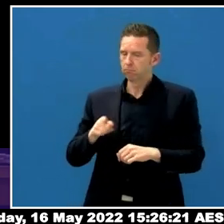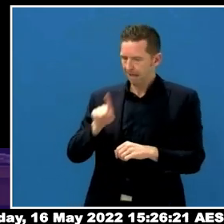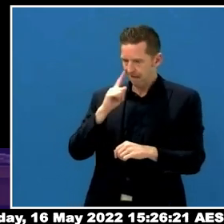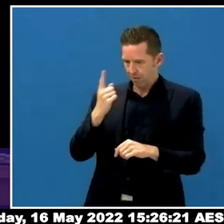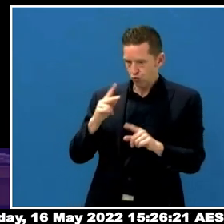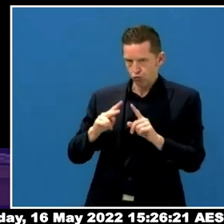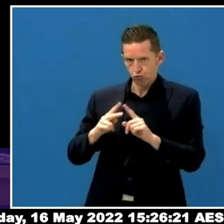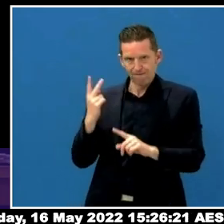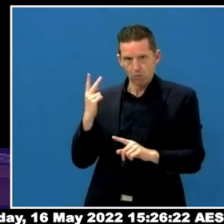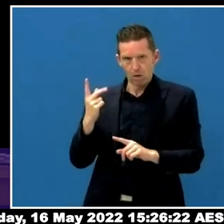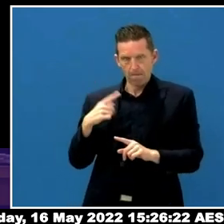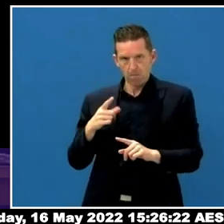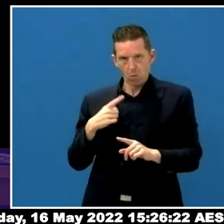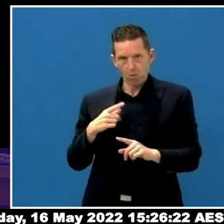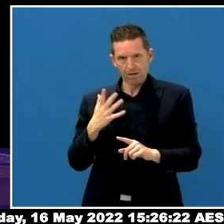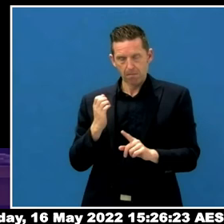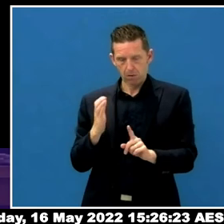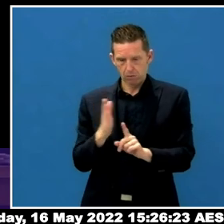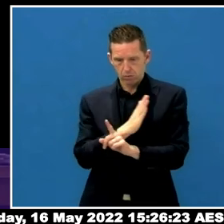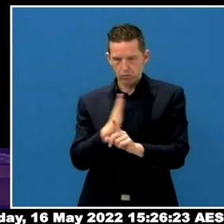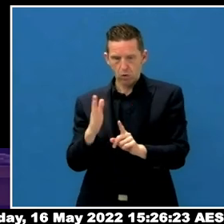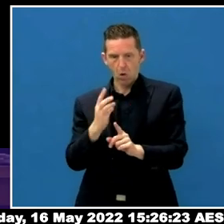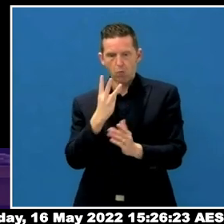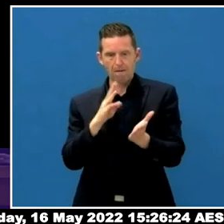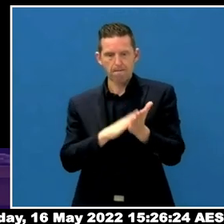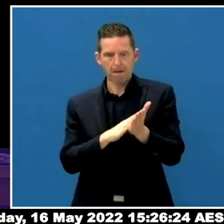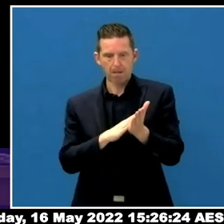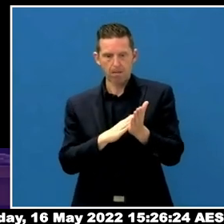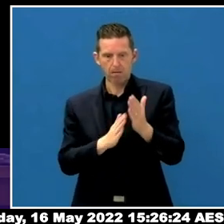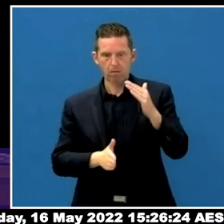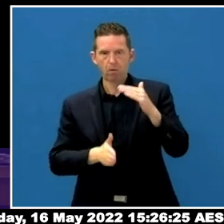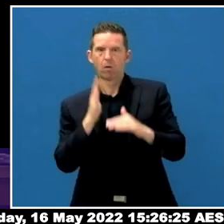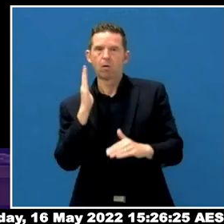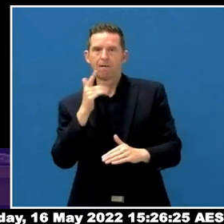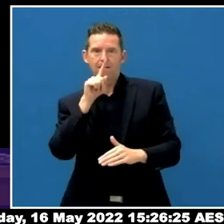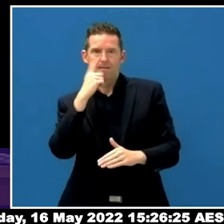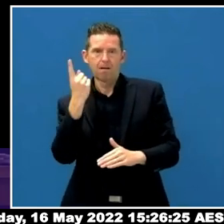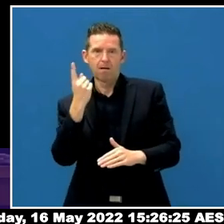plan expiring. MR FOGARTY: So it must have been September, October? Roughly around then. MR FOGARTY: Alright.